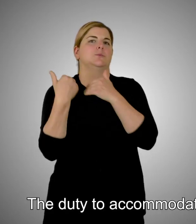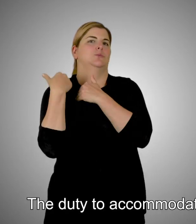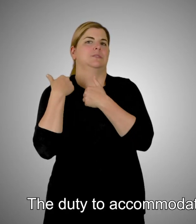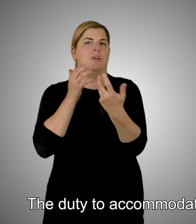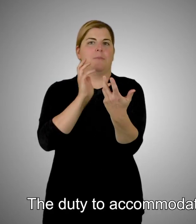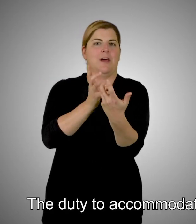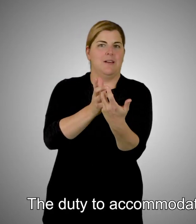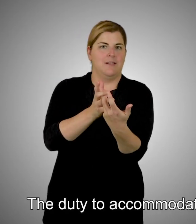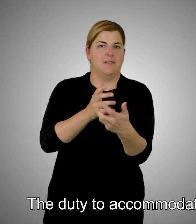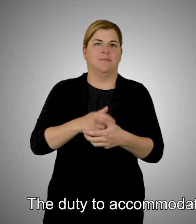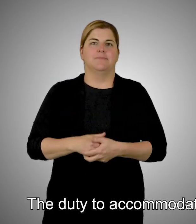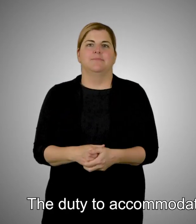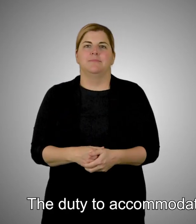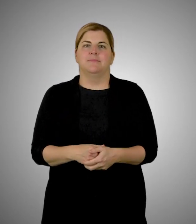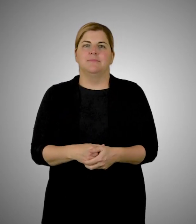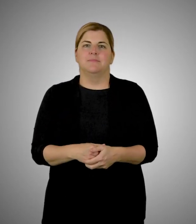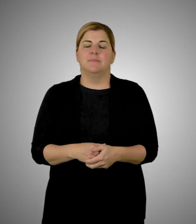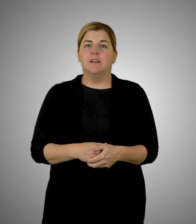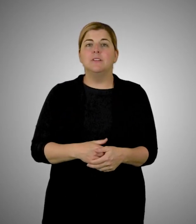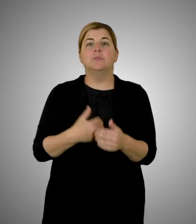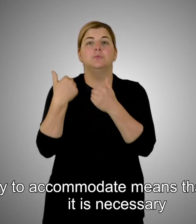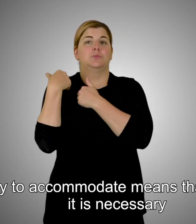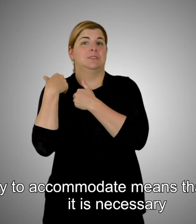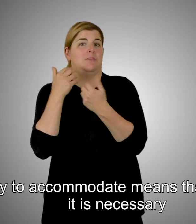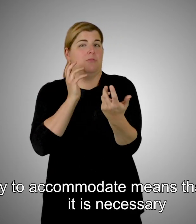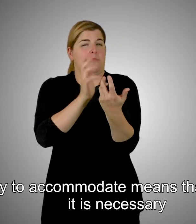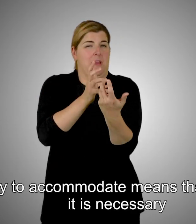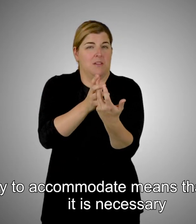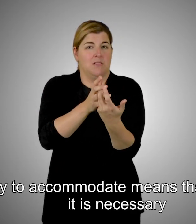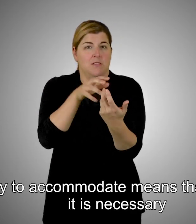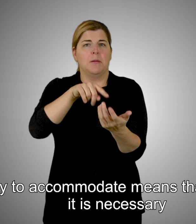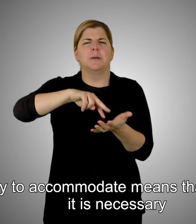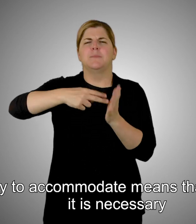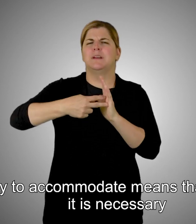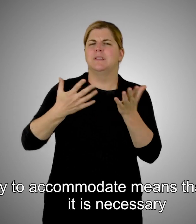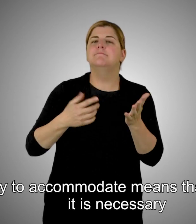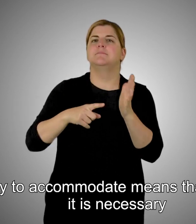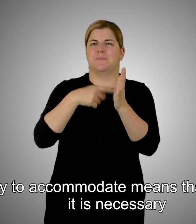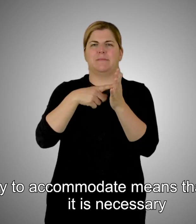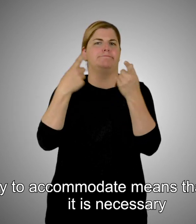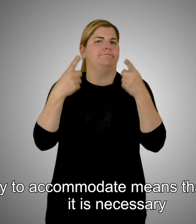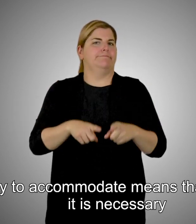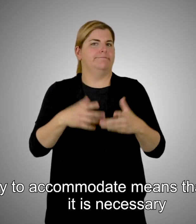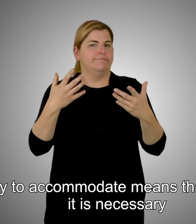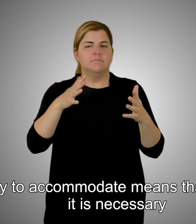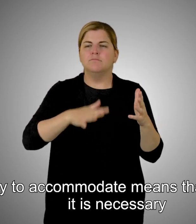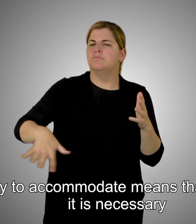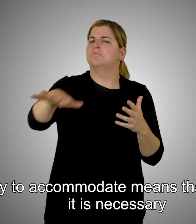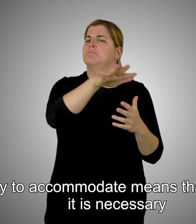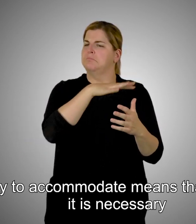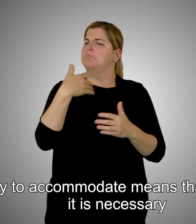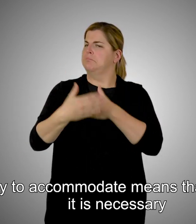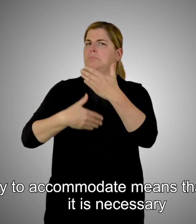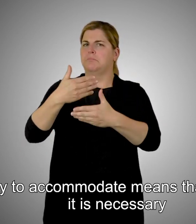The duty to accommodate The duty to accommodate means that sometimes it is necessary